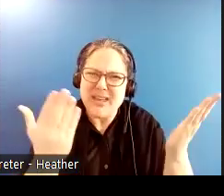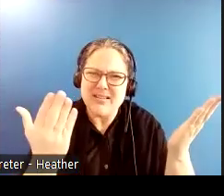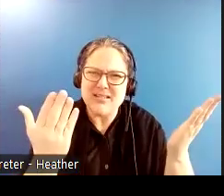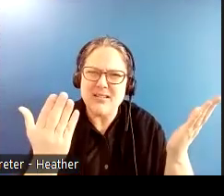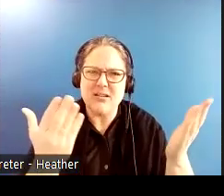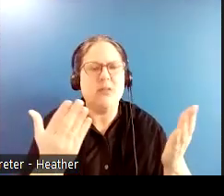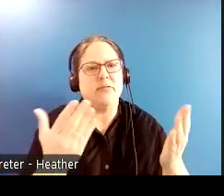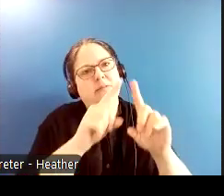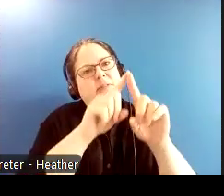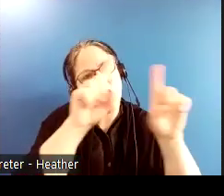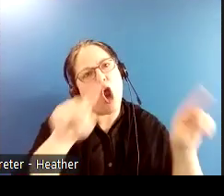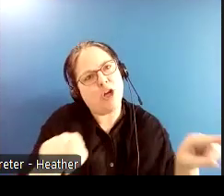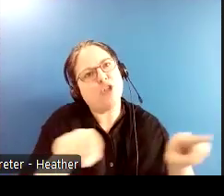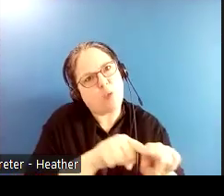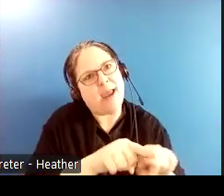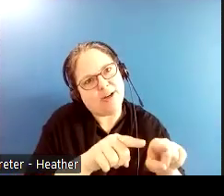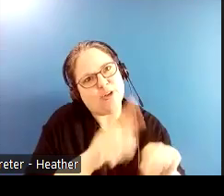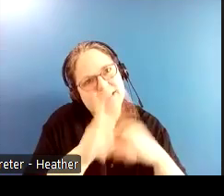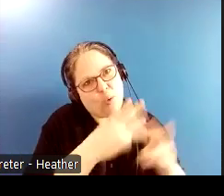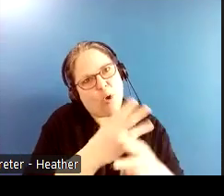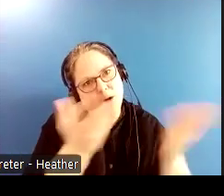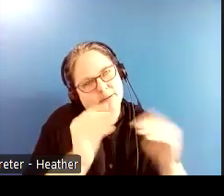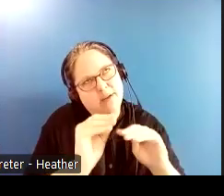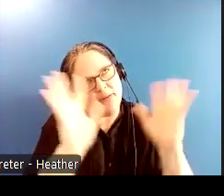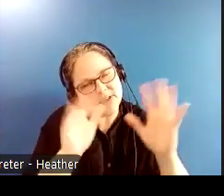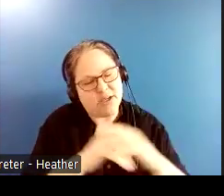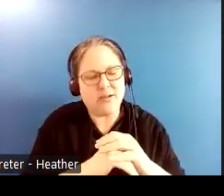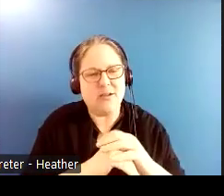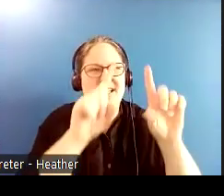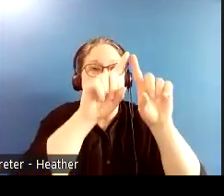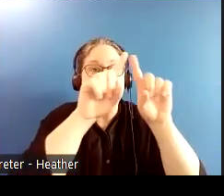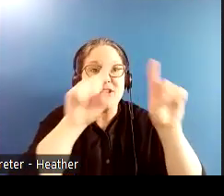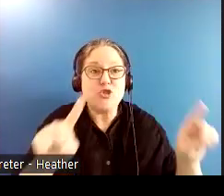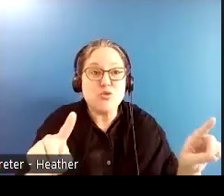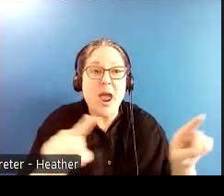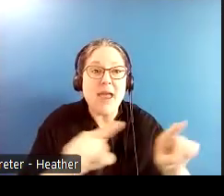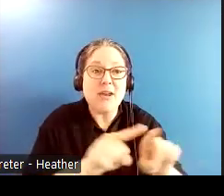are triangles. I've seen them, I promise. Um and those triangles have properties that appear to